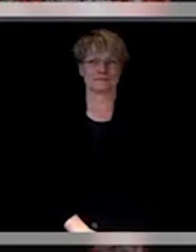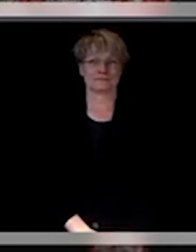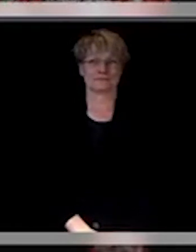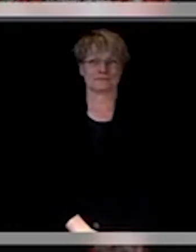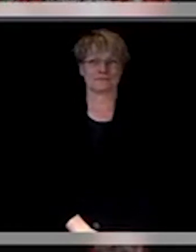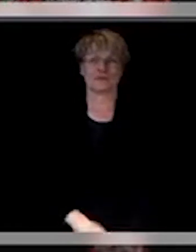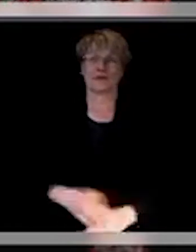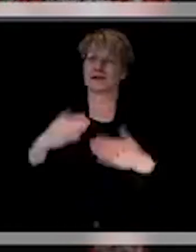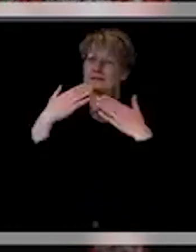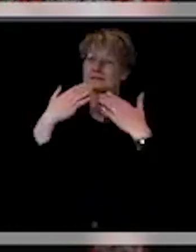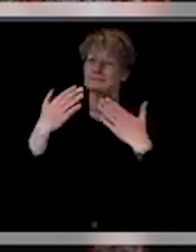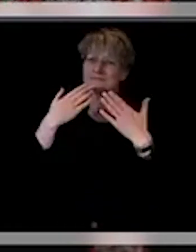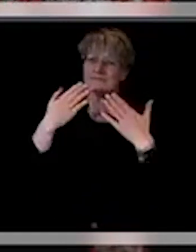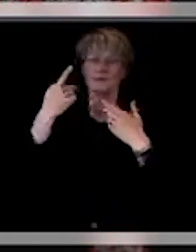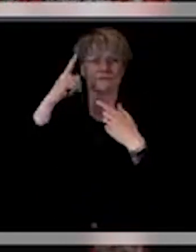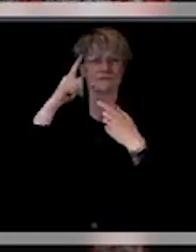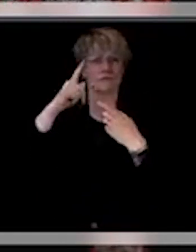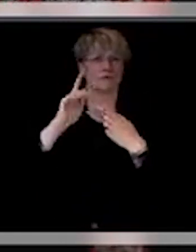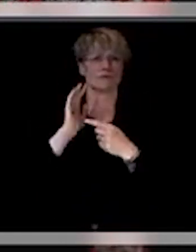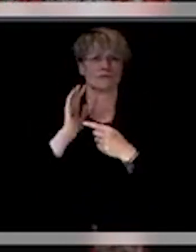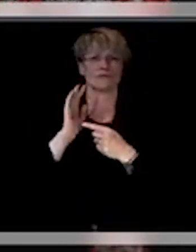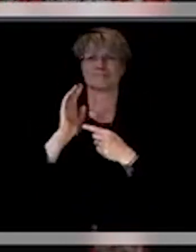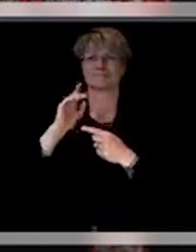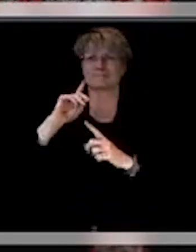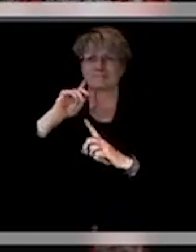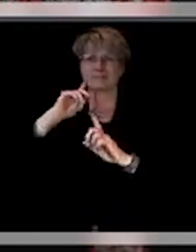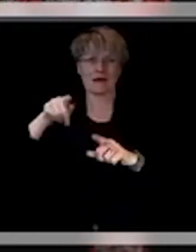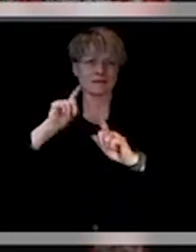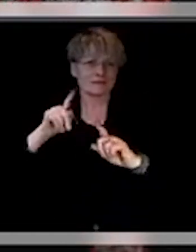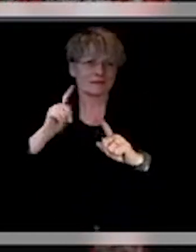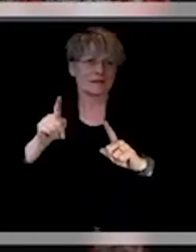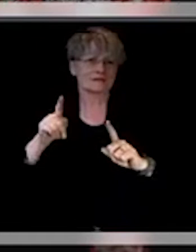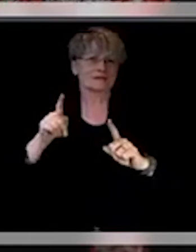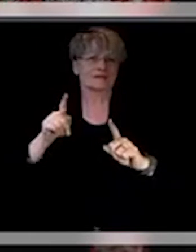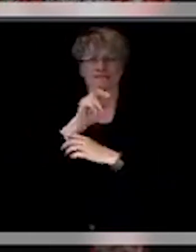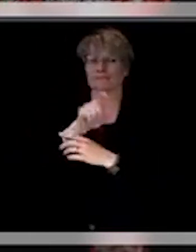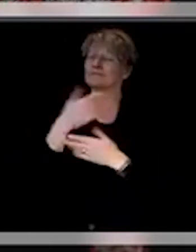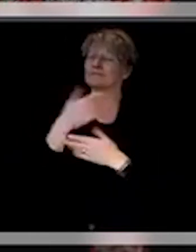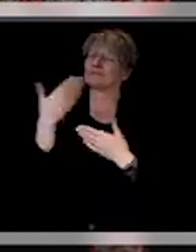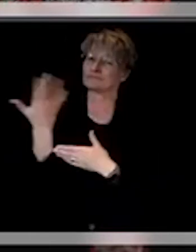I really appreciate it. I have a couple of questions for the hospitals. One is regarding